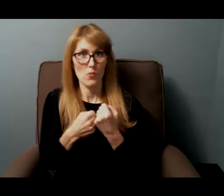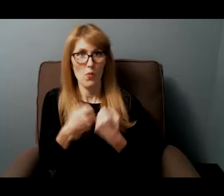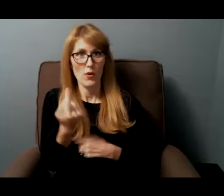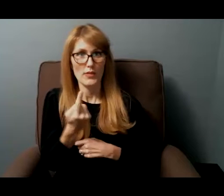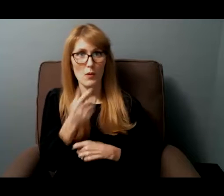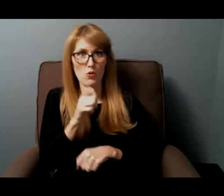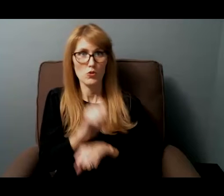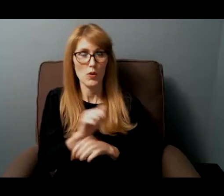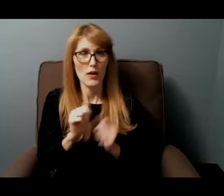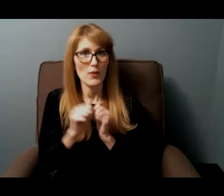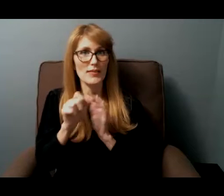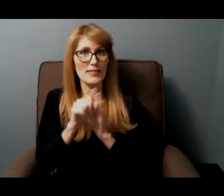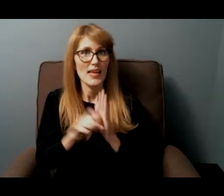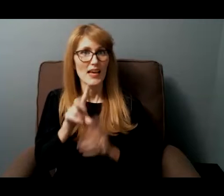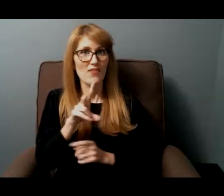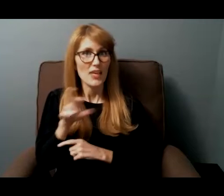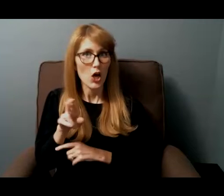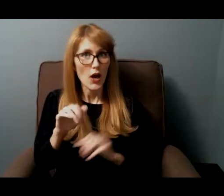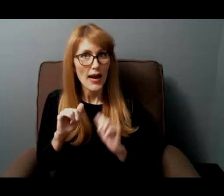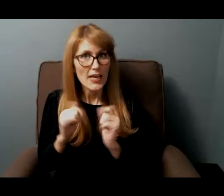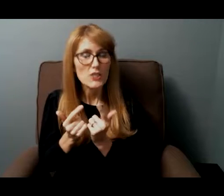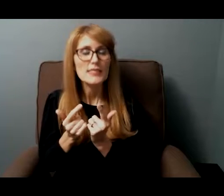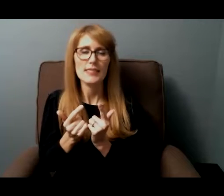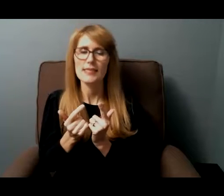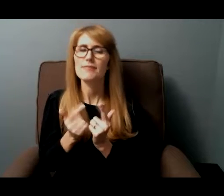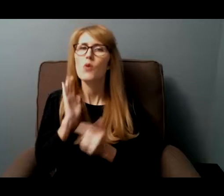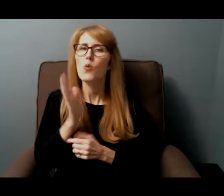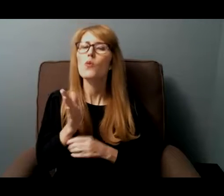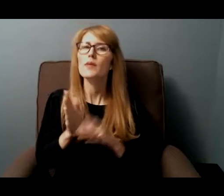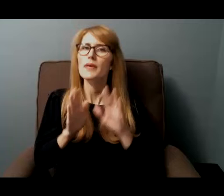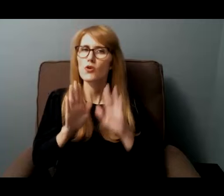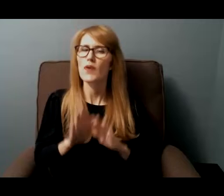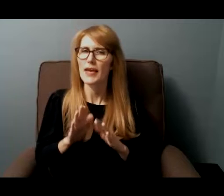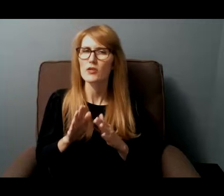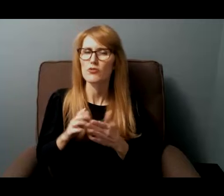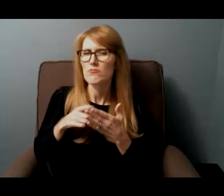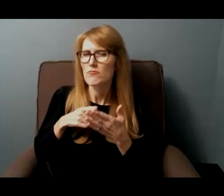Rehabilitation agency, it would be great to check in with the VR counselor about